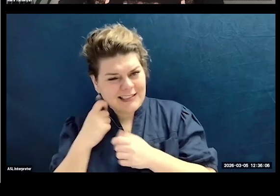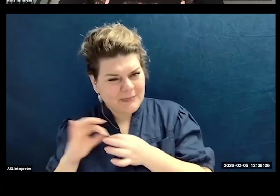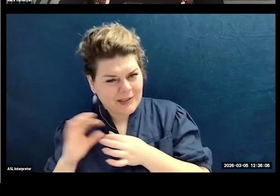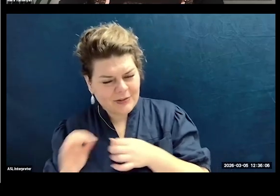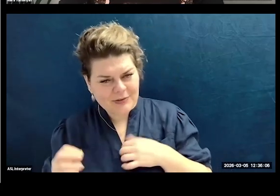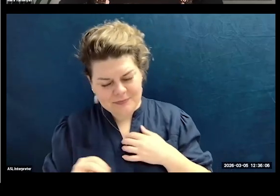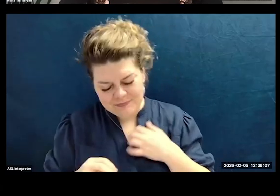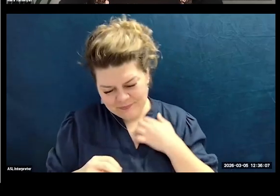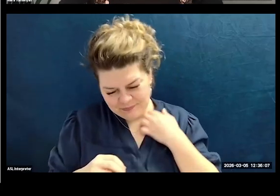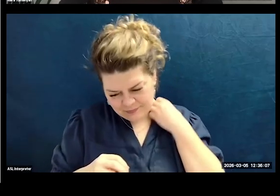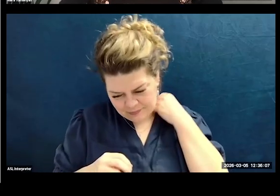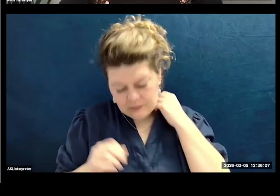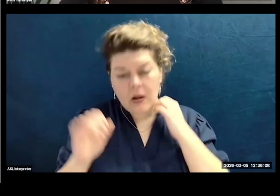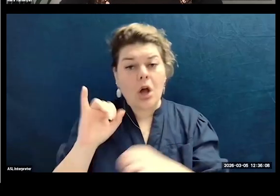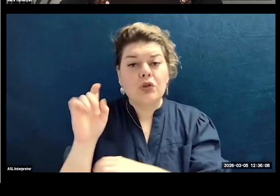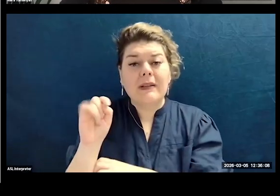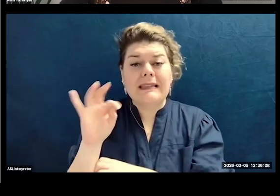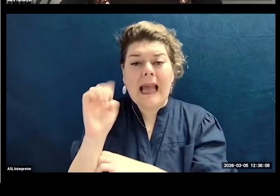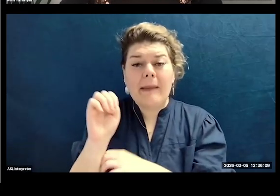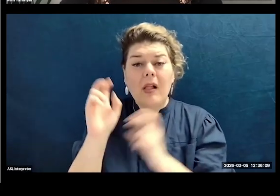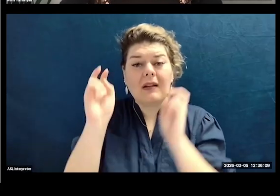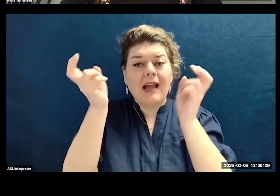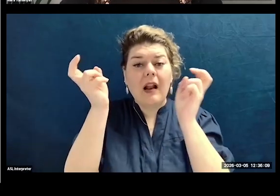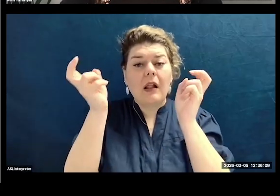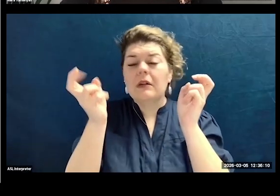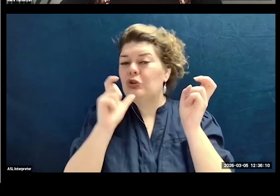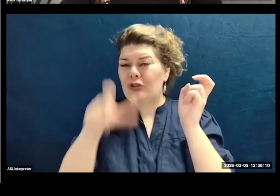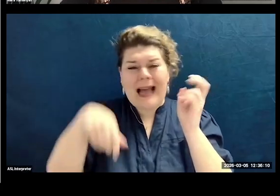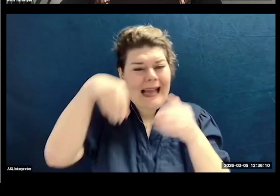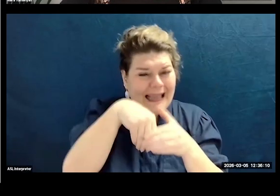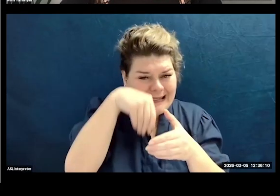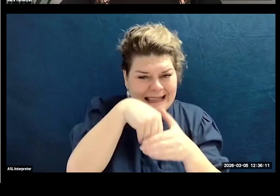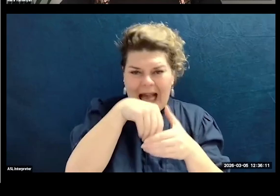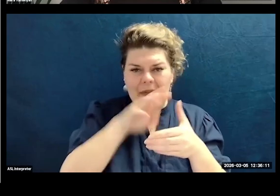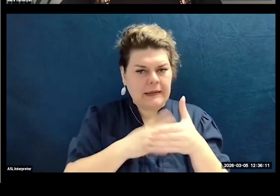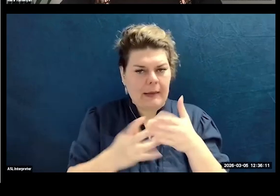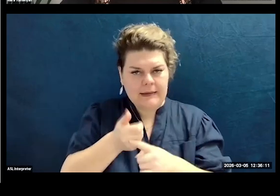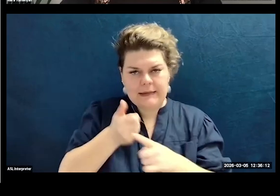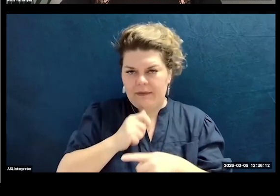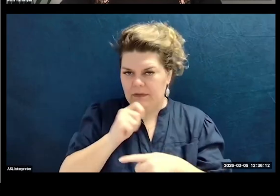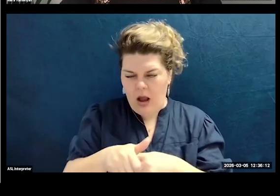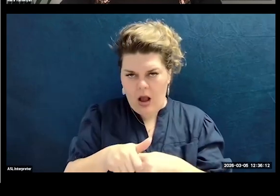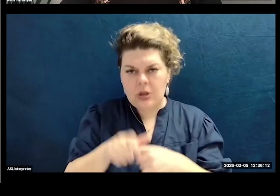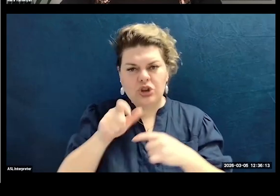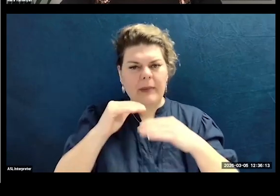Also, table titles should not be placed inside a table itself. They should be separate,